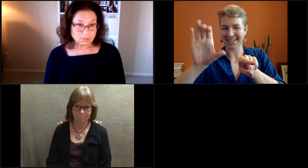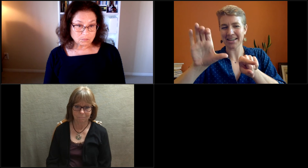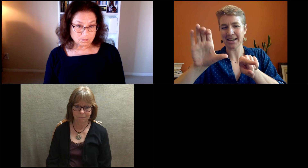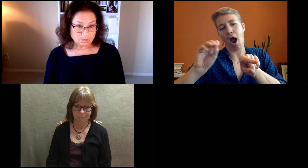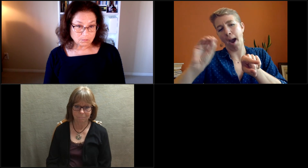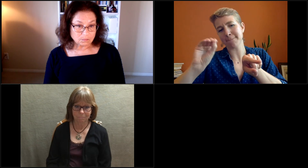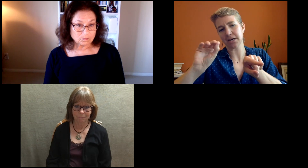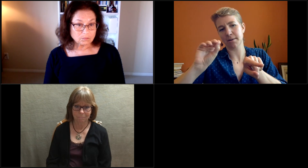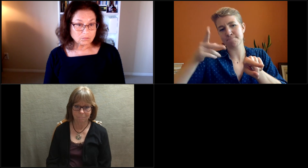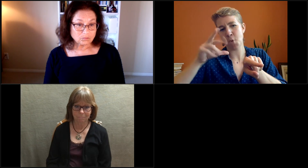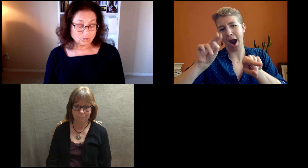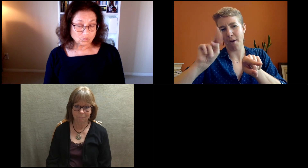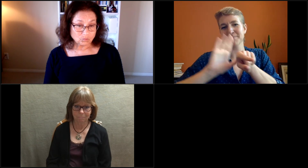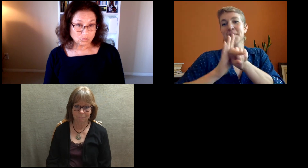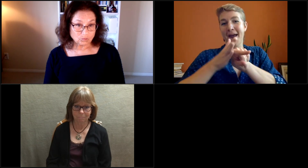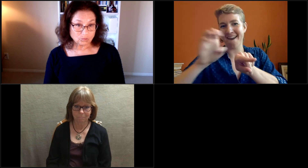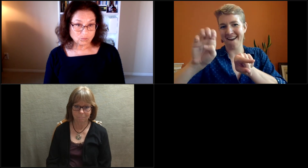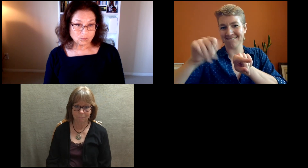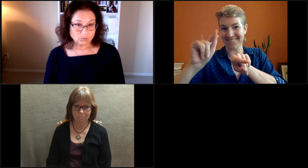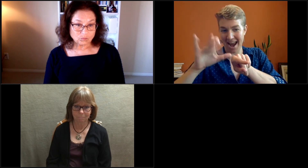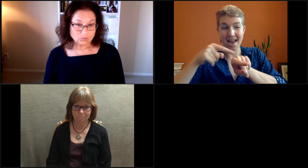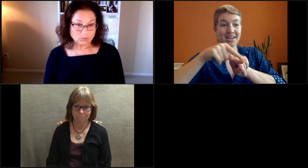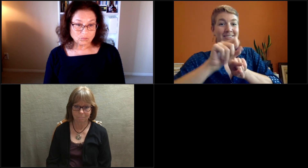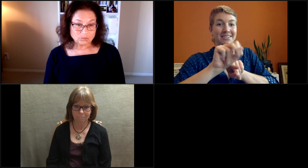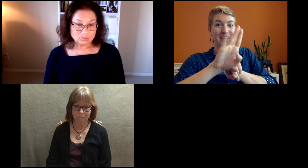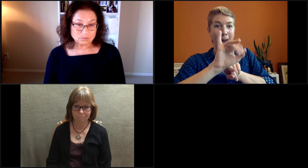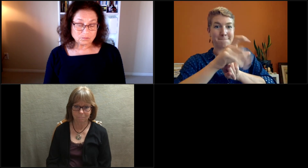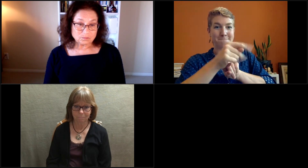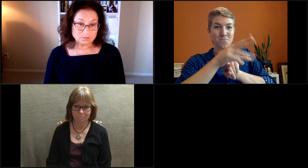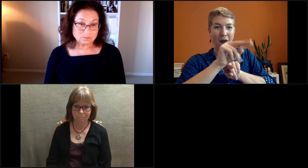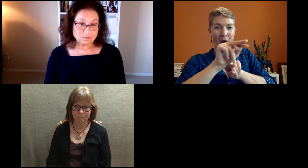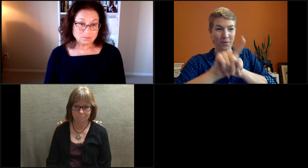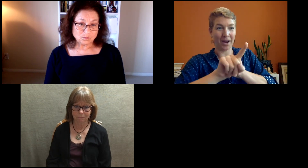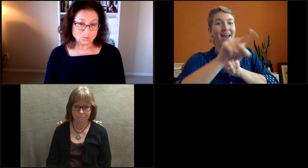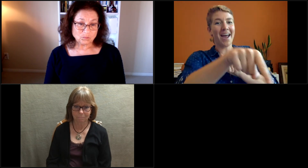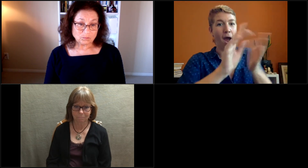so we see this break, where it breaks off of the pattern of the object becomes the emphatic.